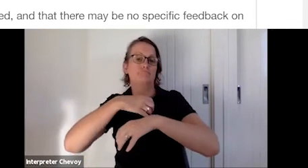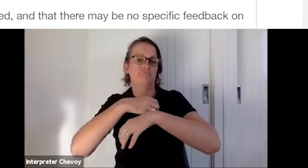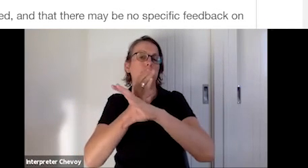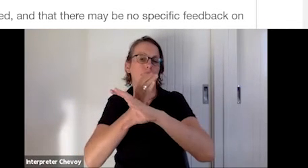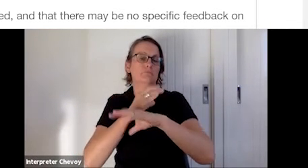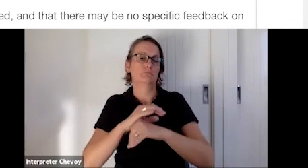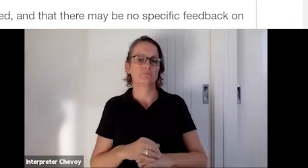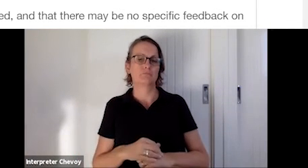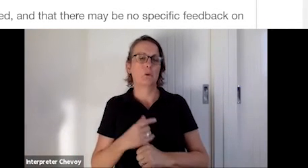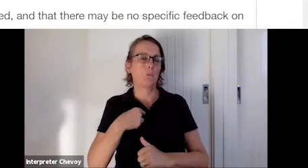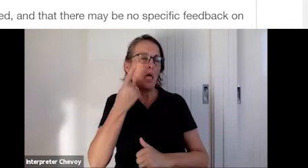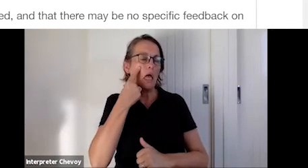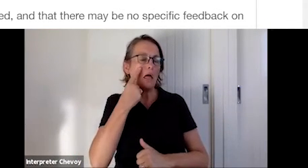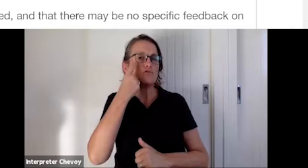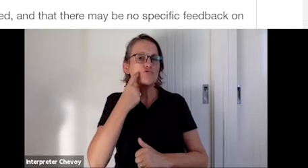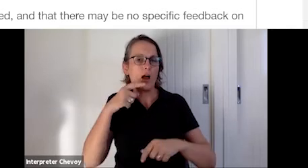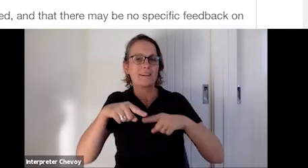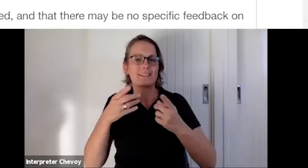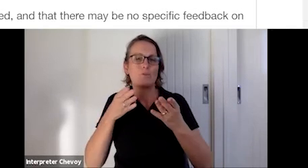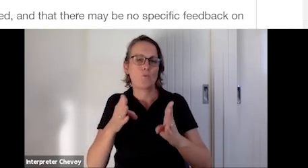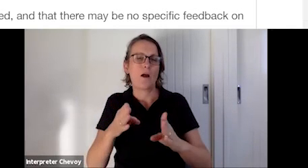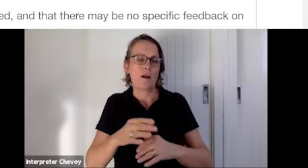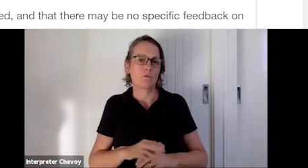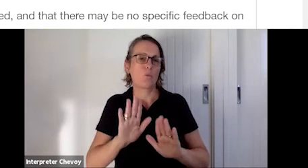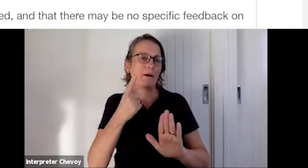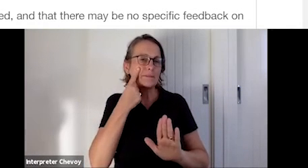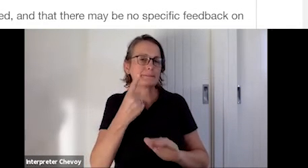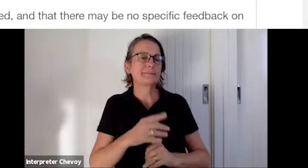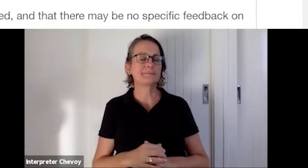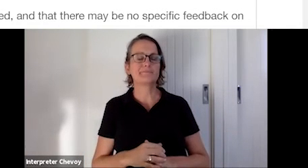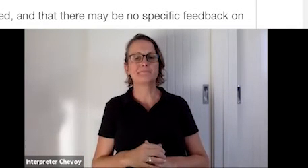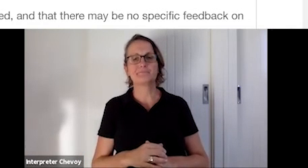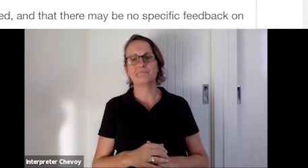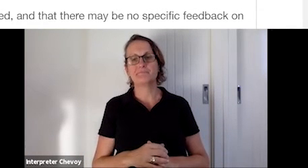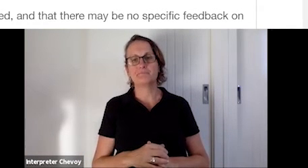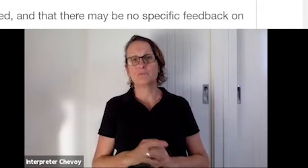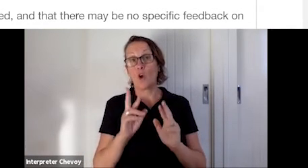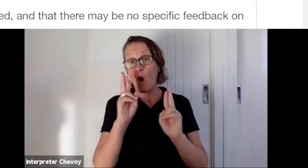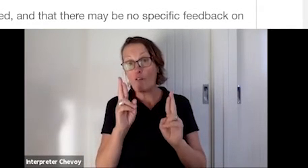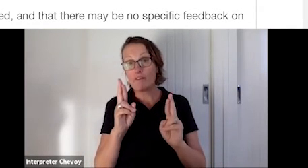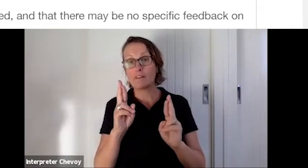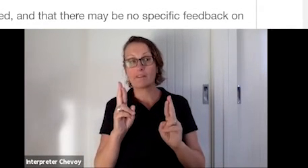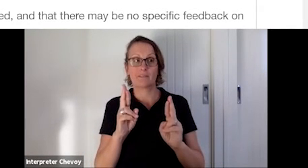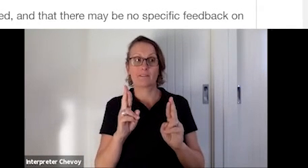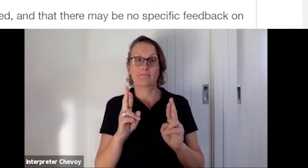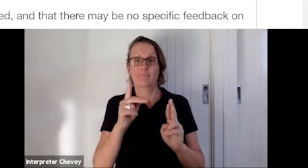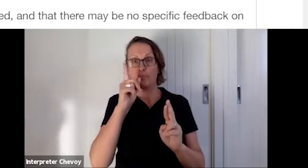we're just going to we'll have to wait and see. Hopefully things open up even more and